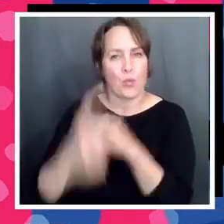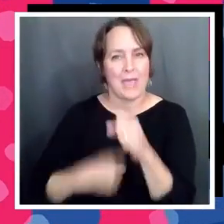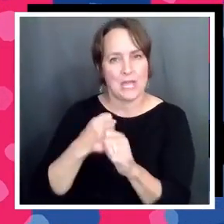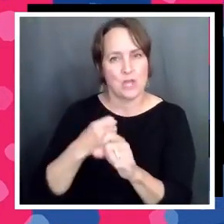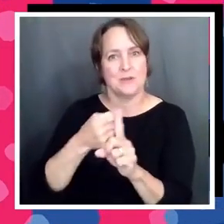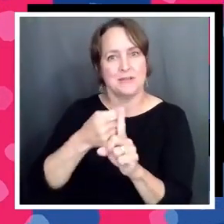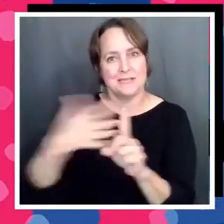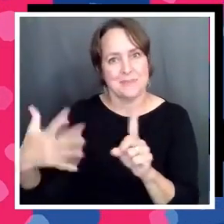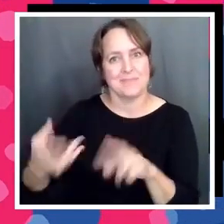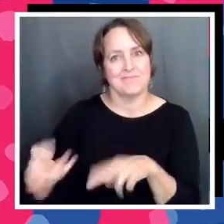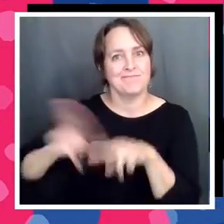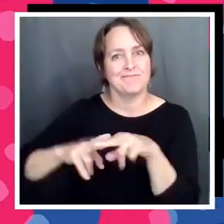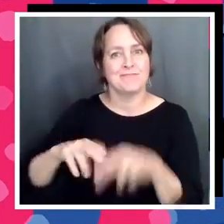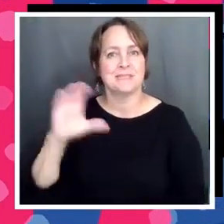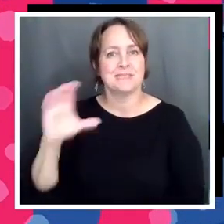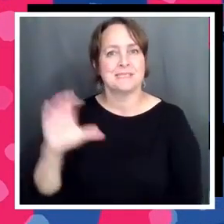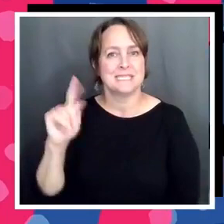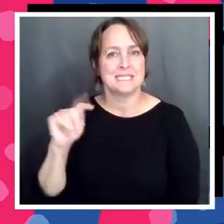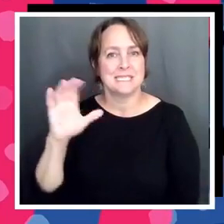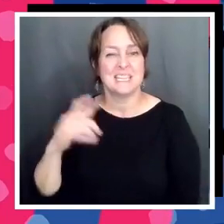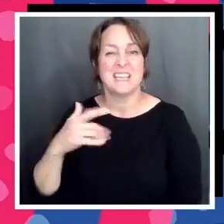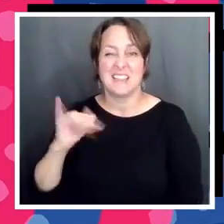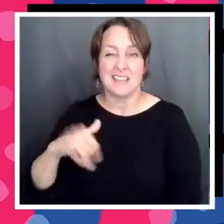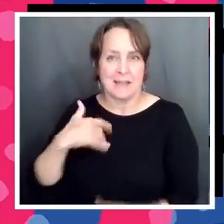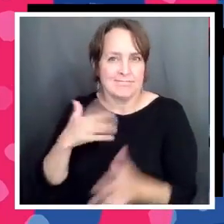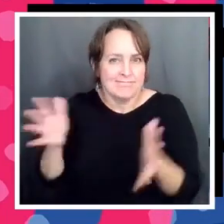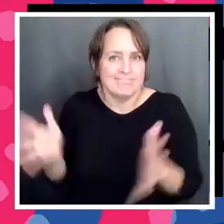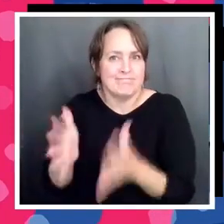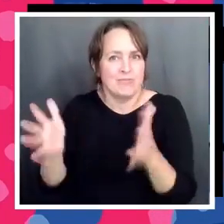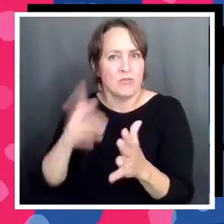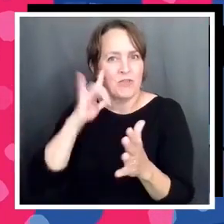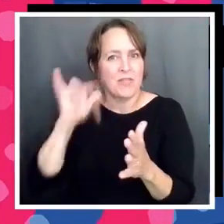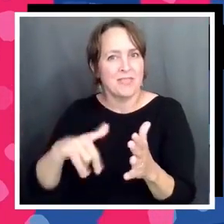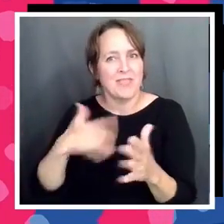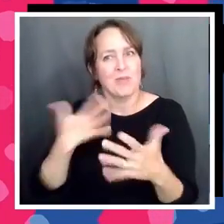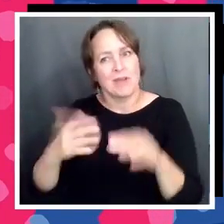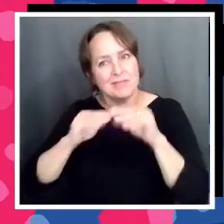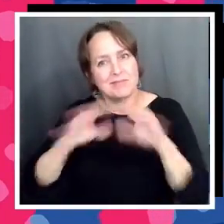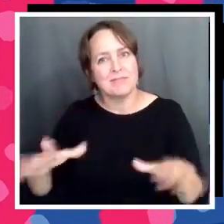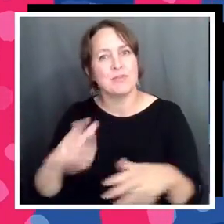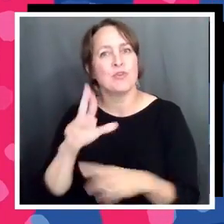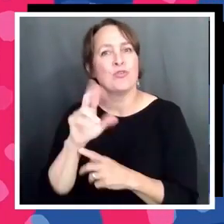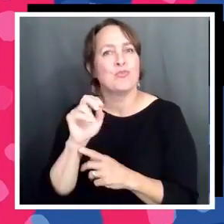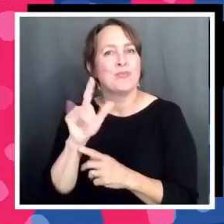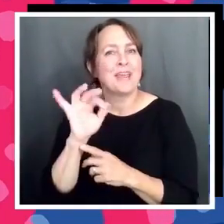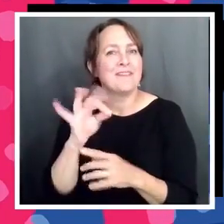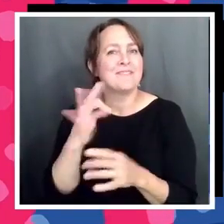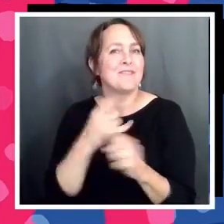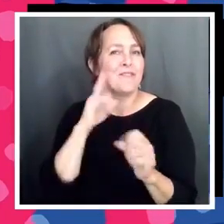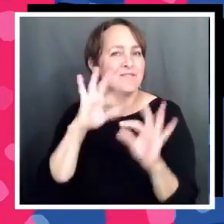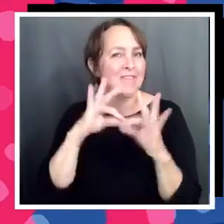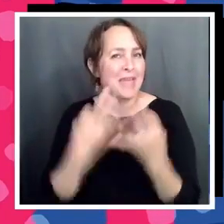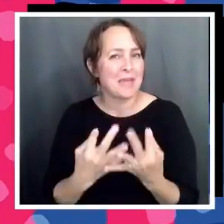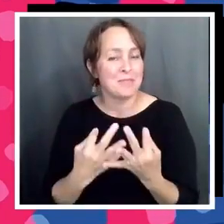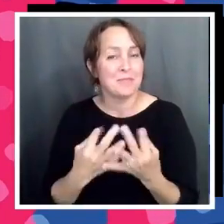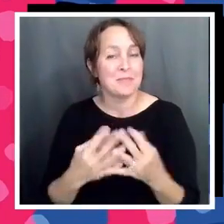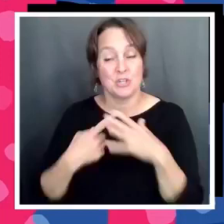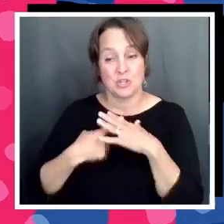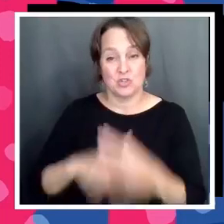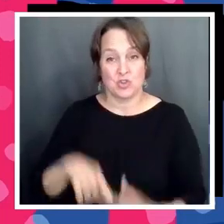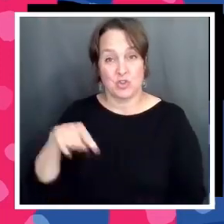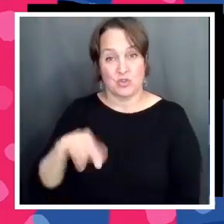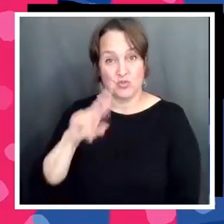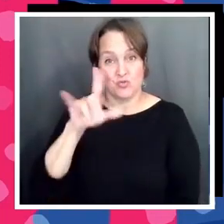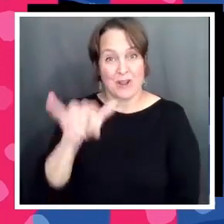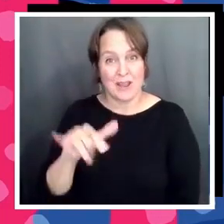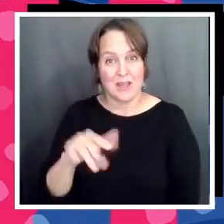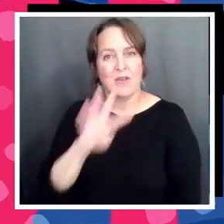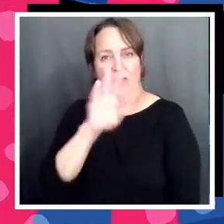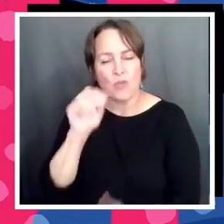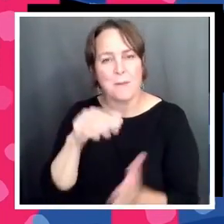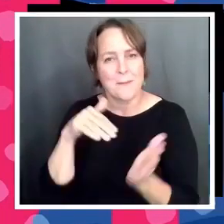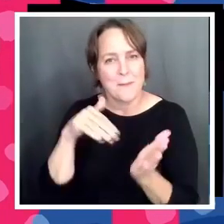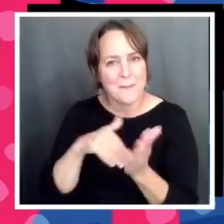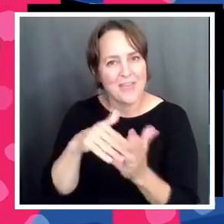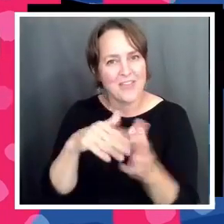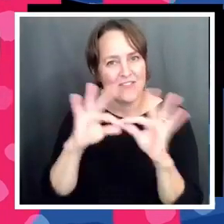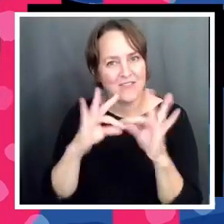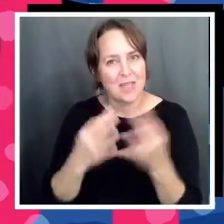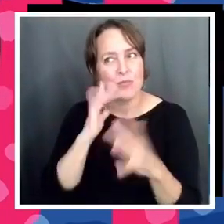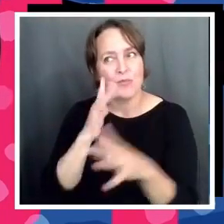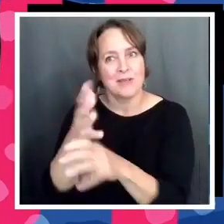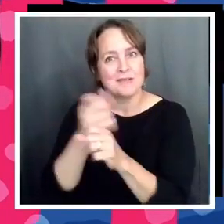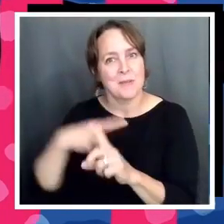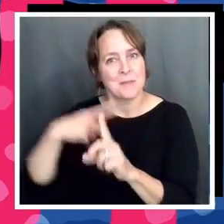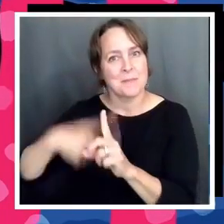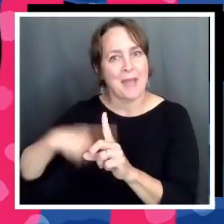HI, IT'S SUSAN.